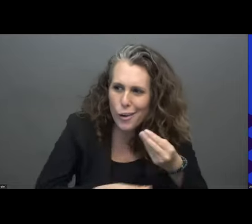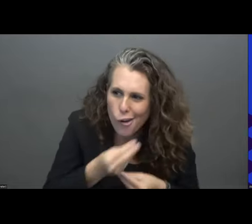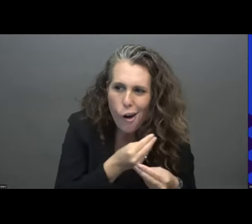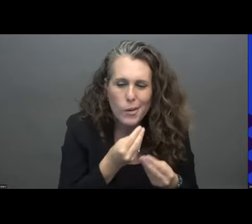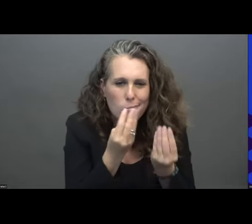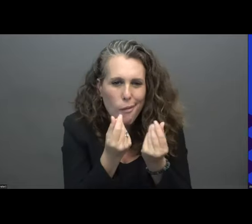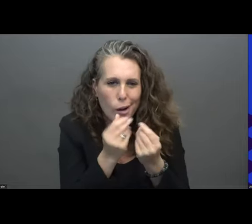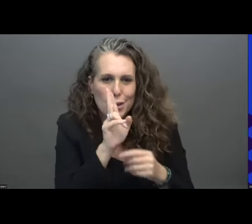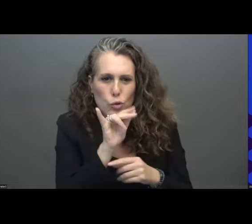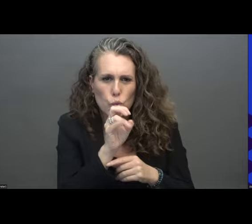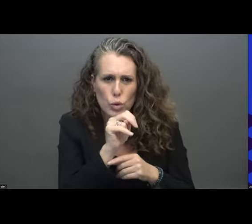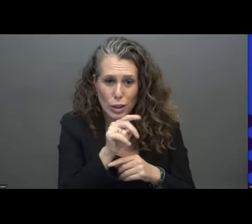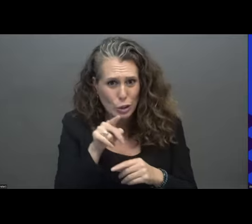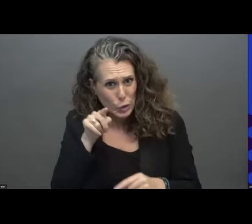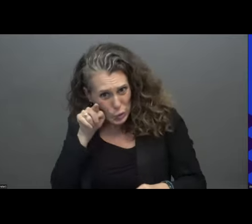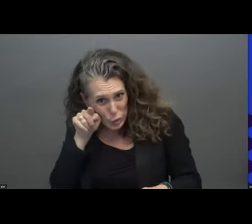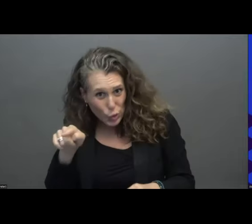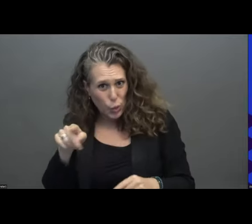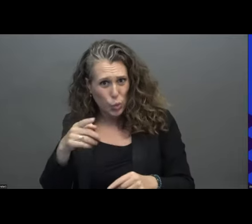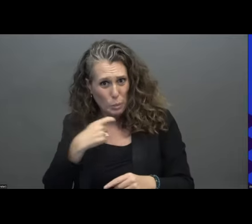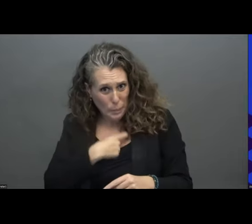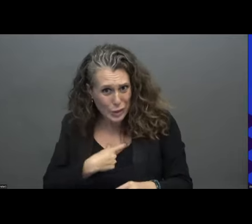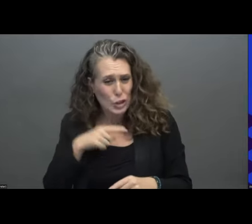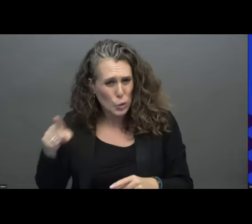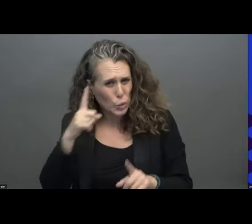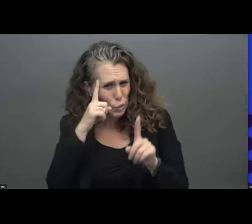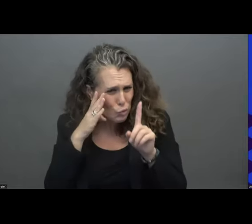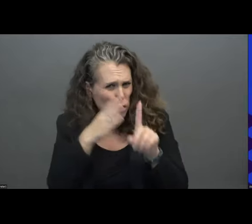inclusion of persons with disabilities, 16:05:31 through the social dialogue.